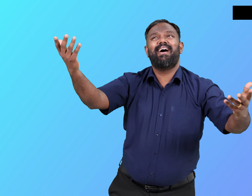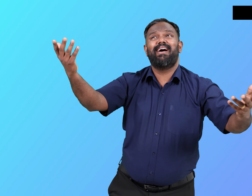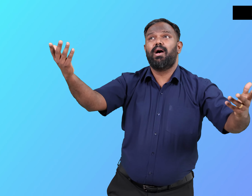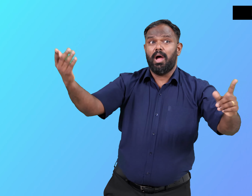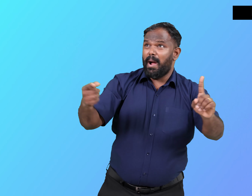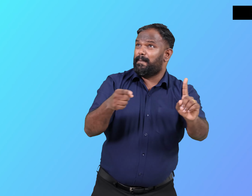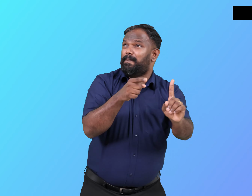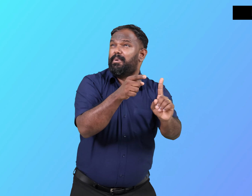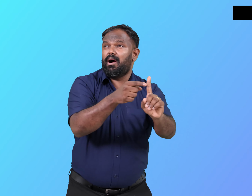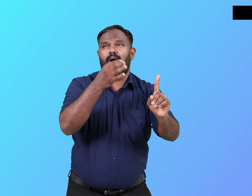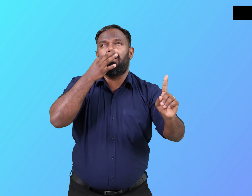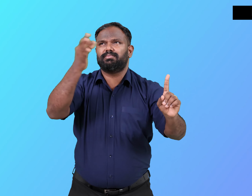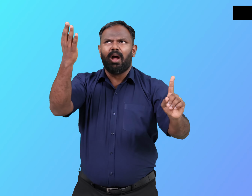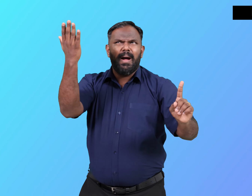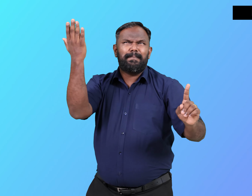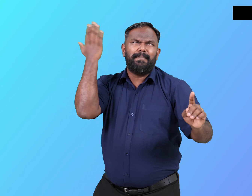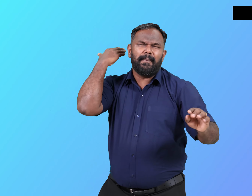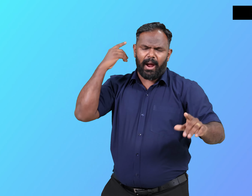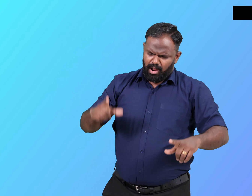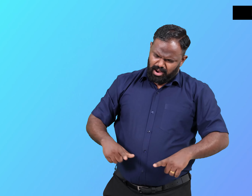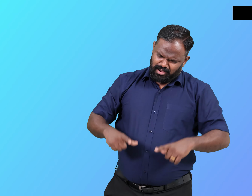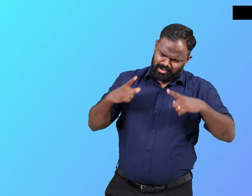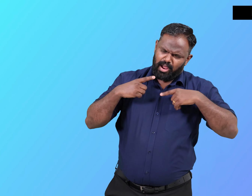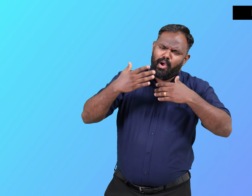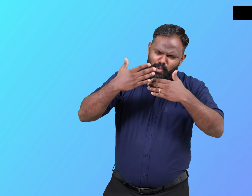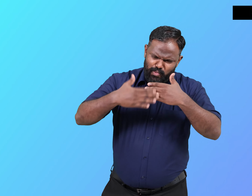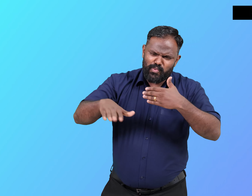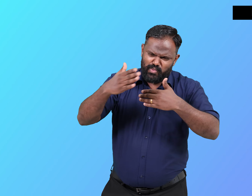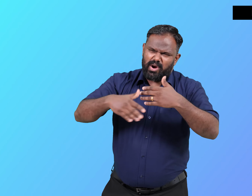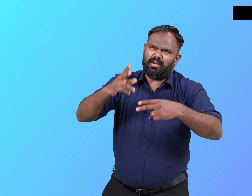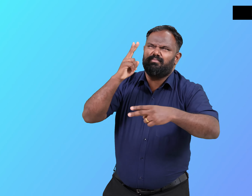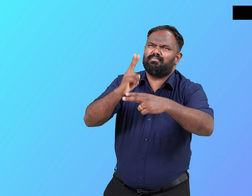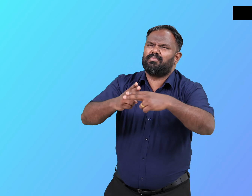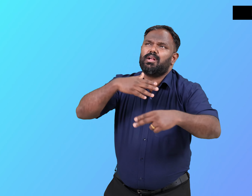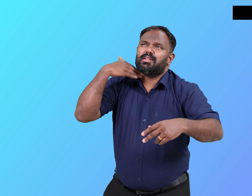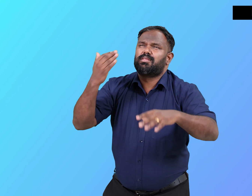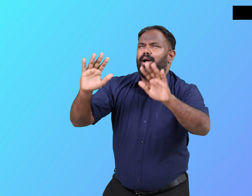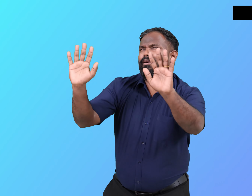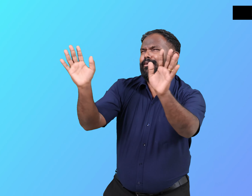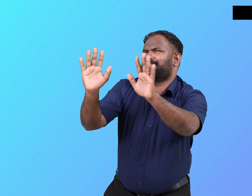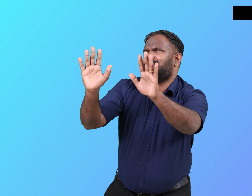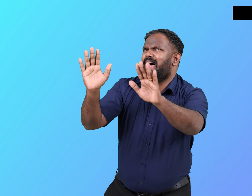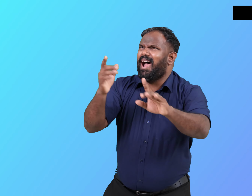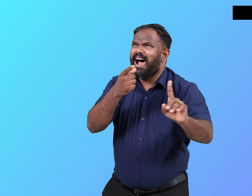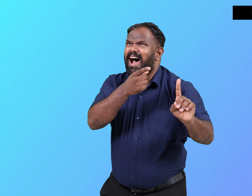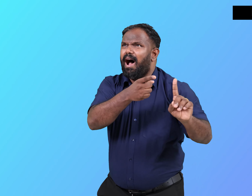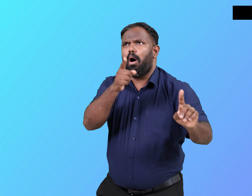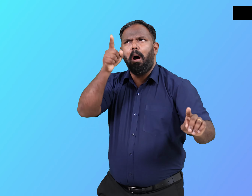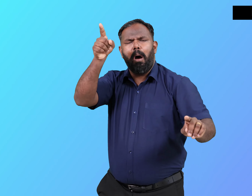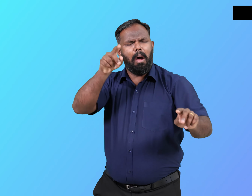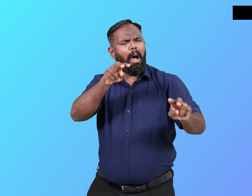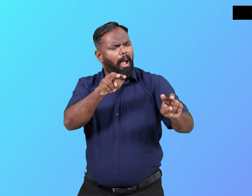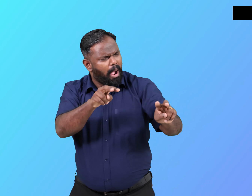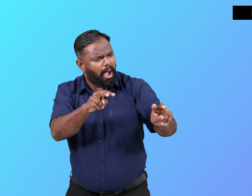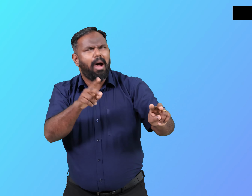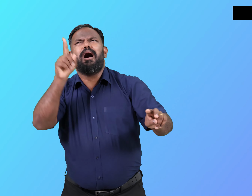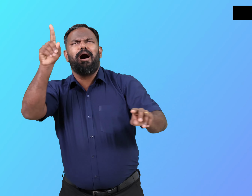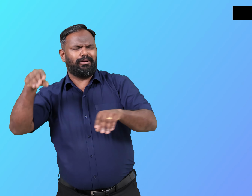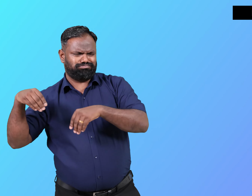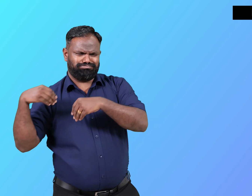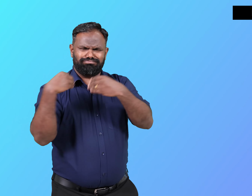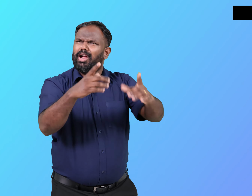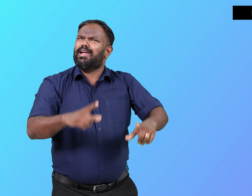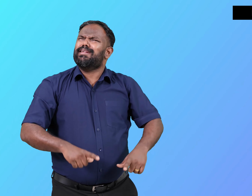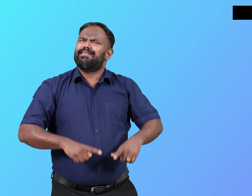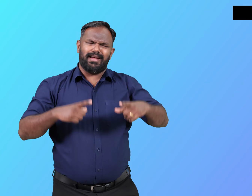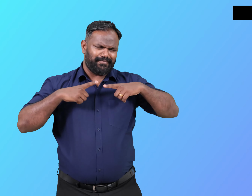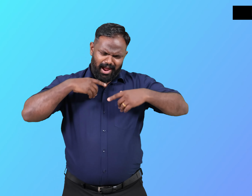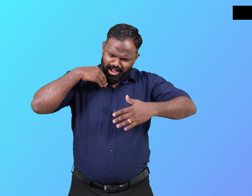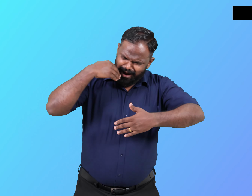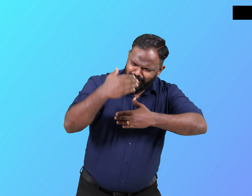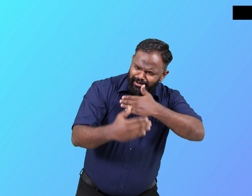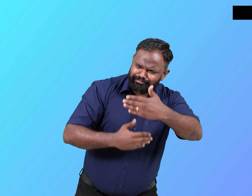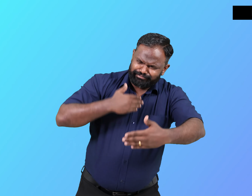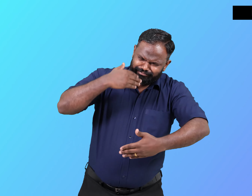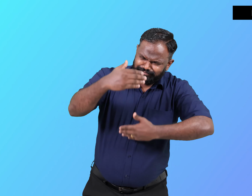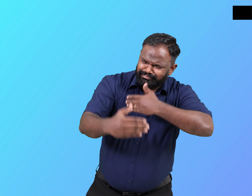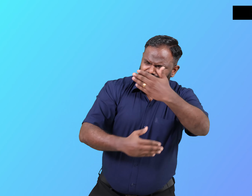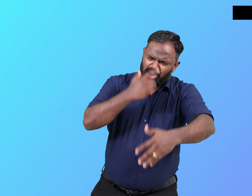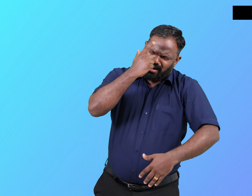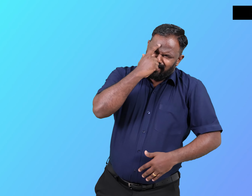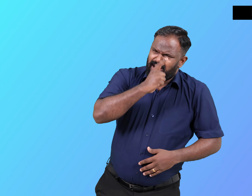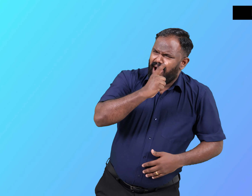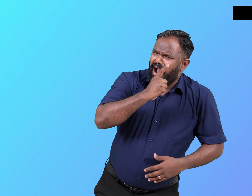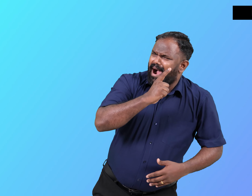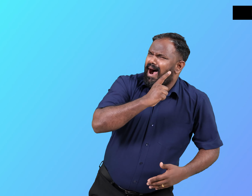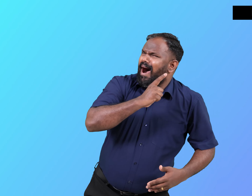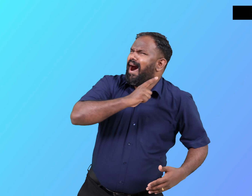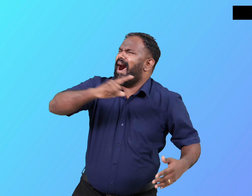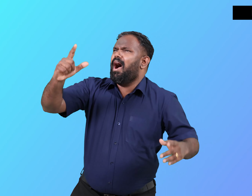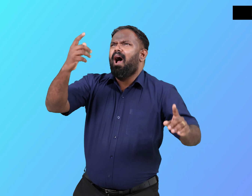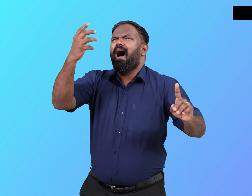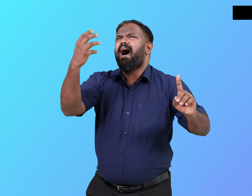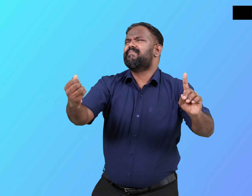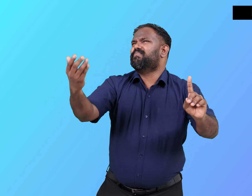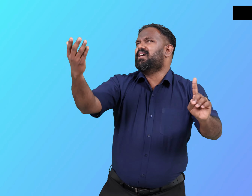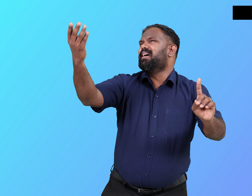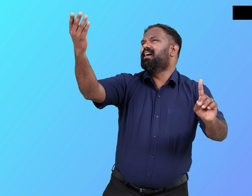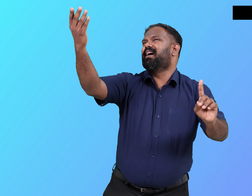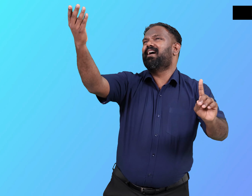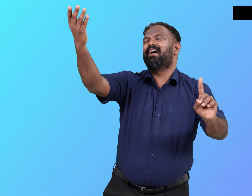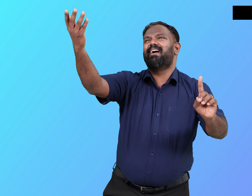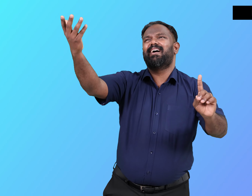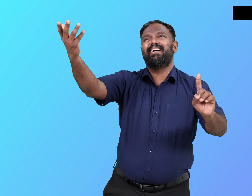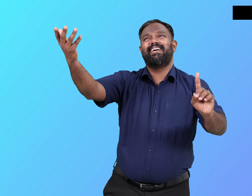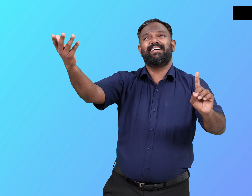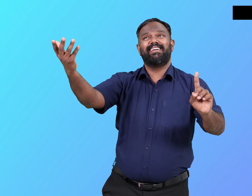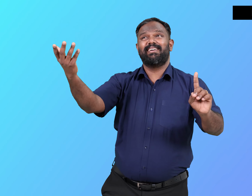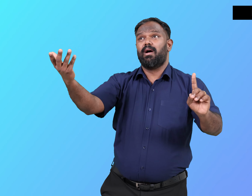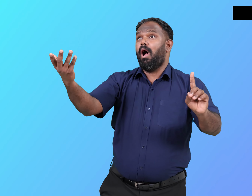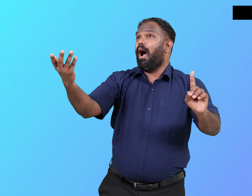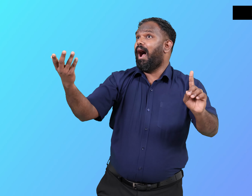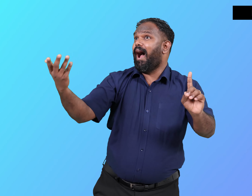He asked for life, and you gave it. You gave him life that goes on forever.